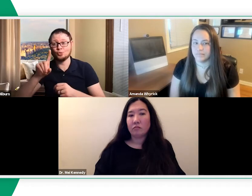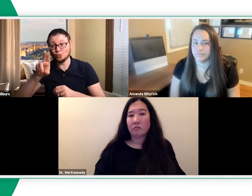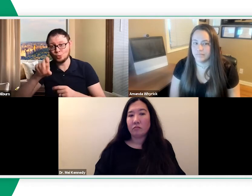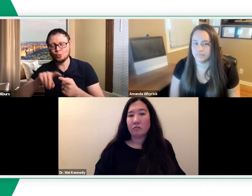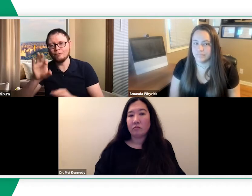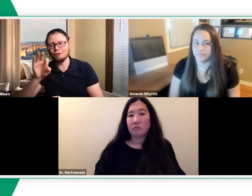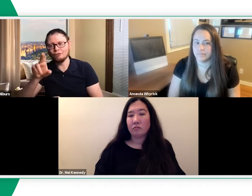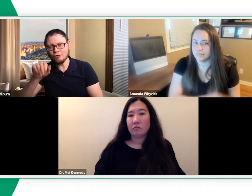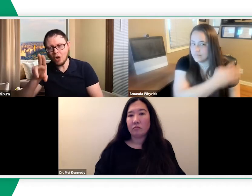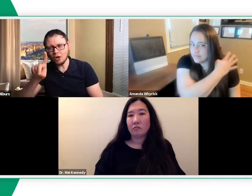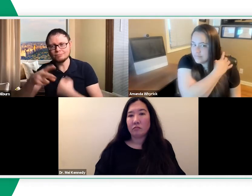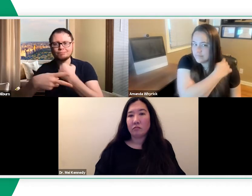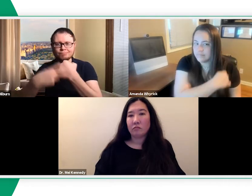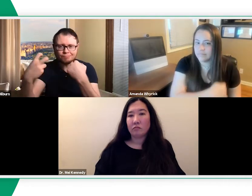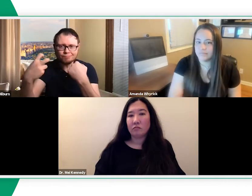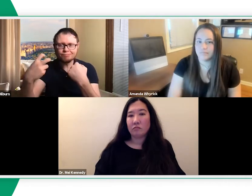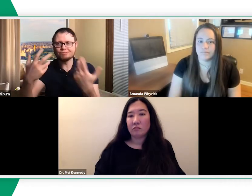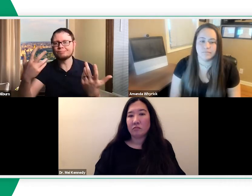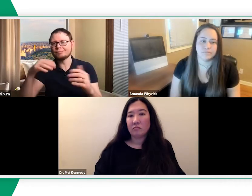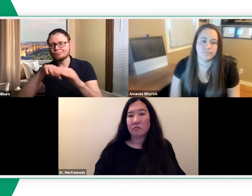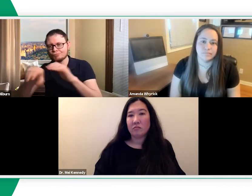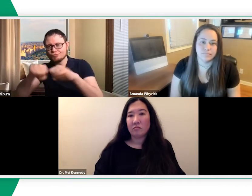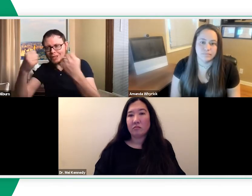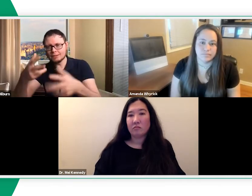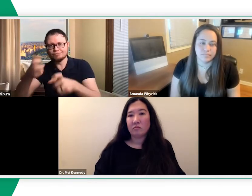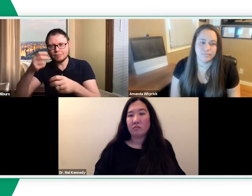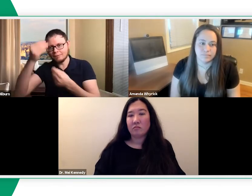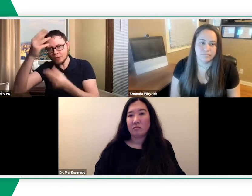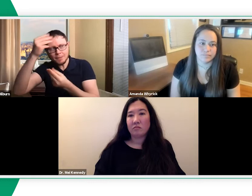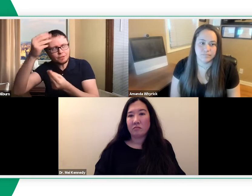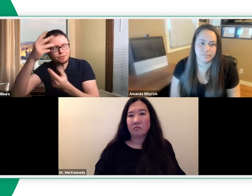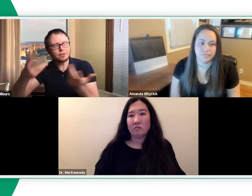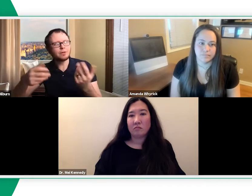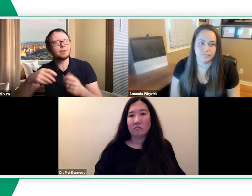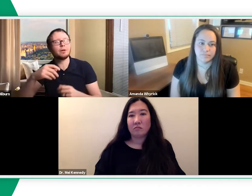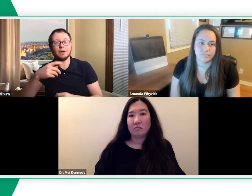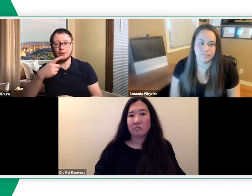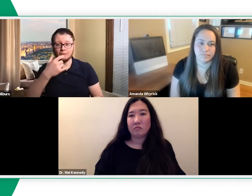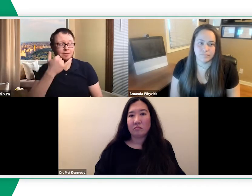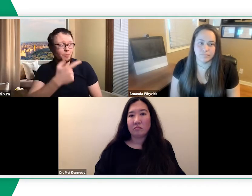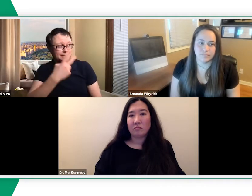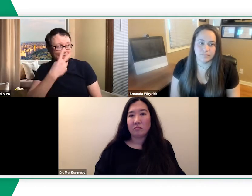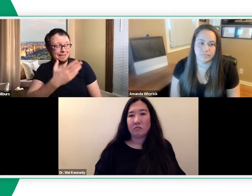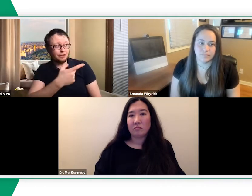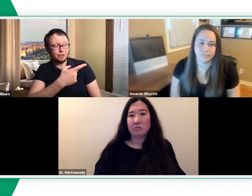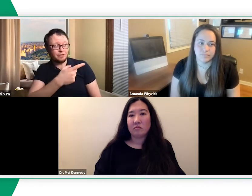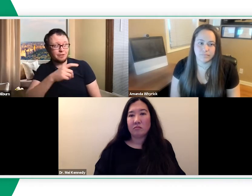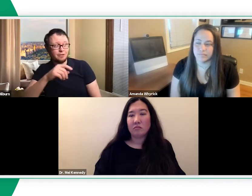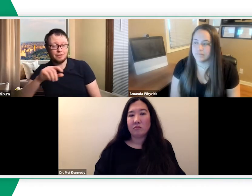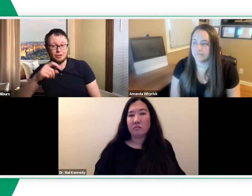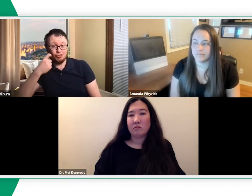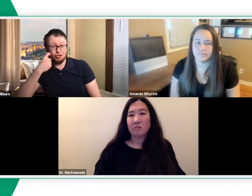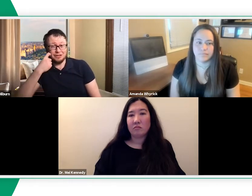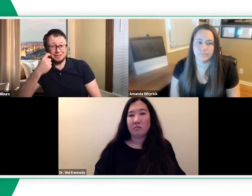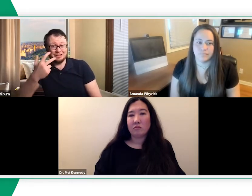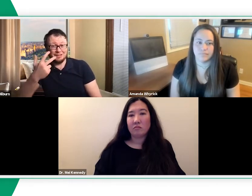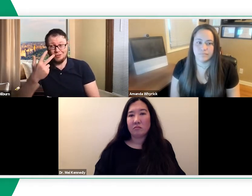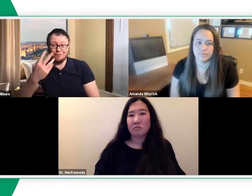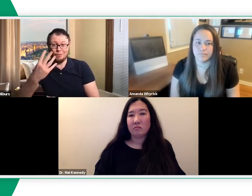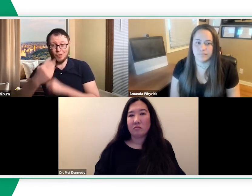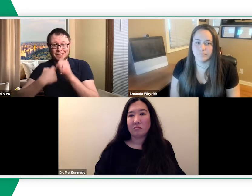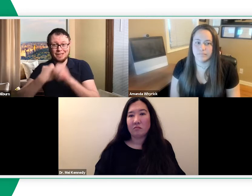predicted in losses from theft, breaking in, stealing information.